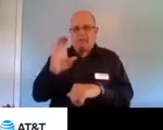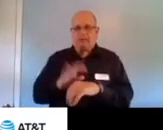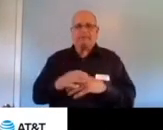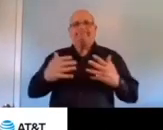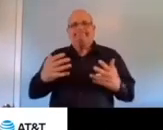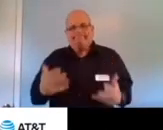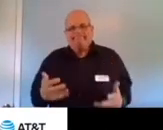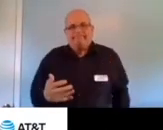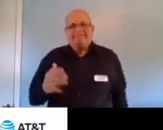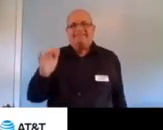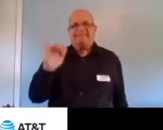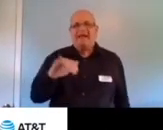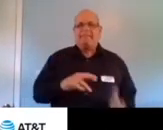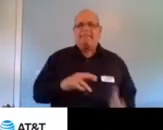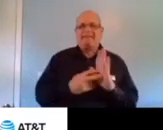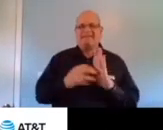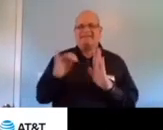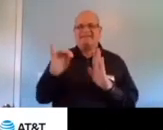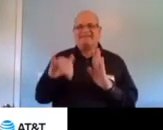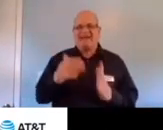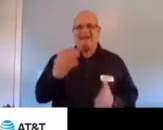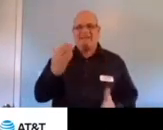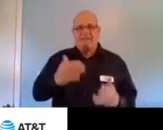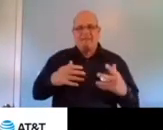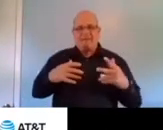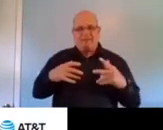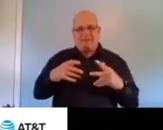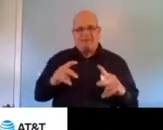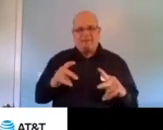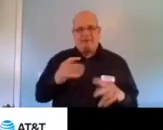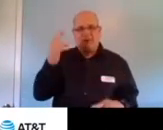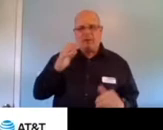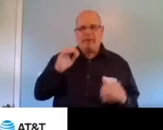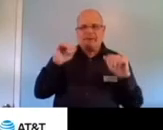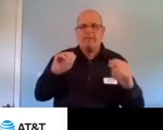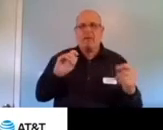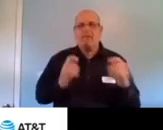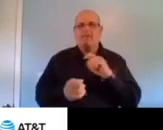so that means that you might allow a reasonable modification for a person with a disability